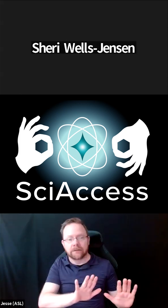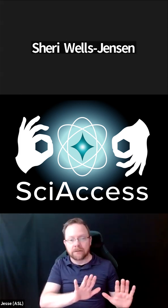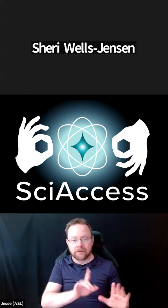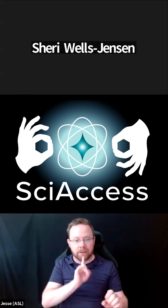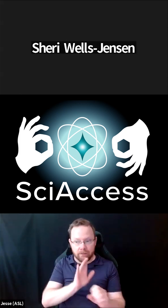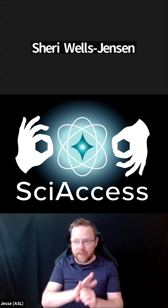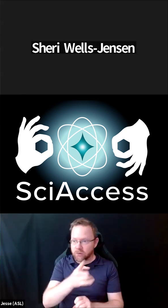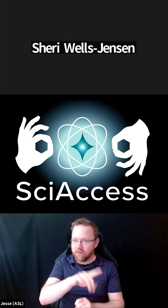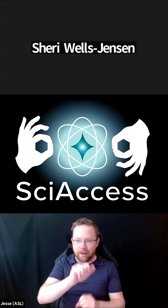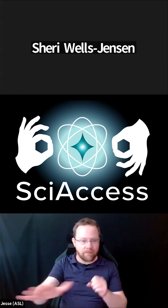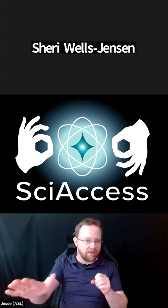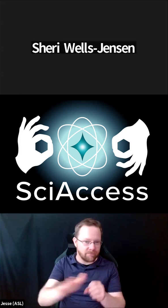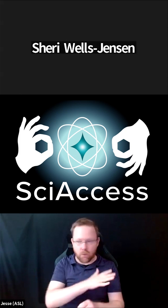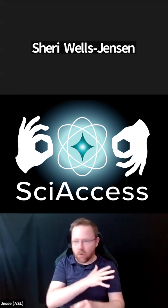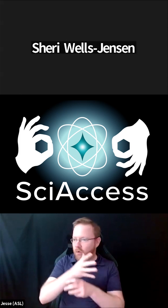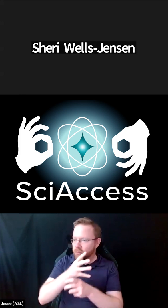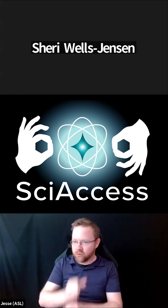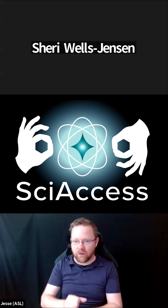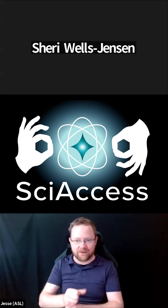talking about educational stuff or simulations to